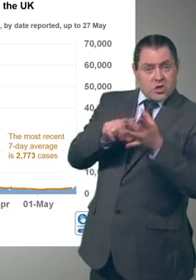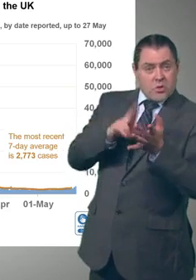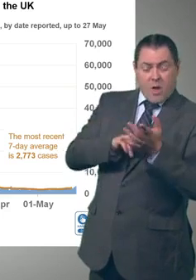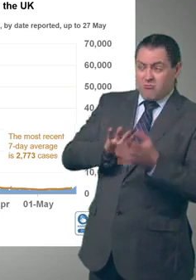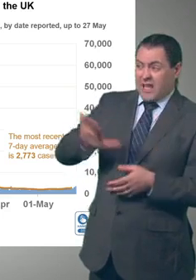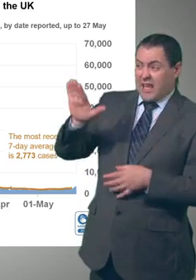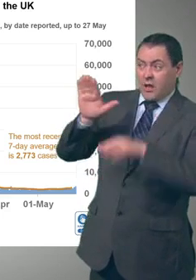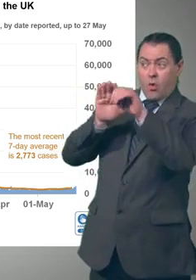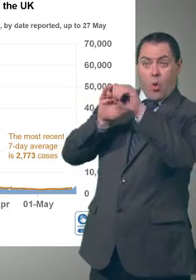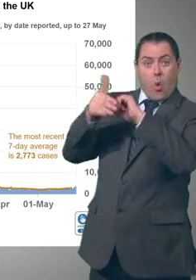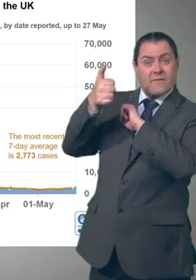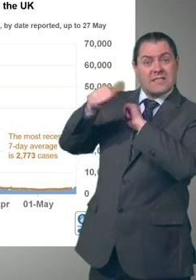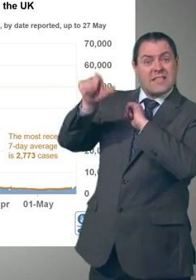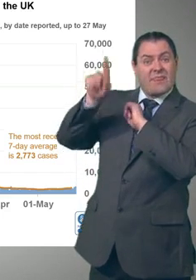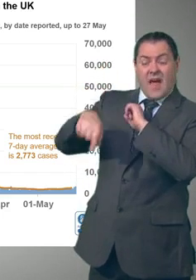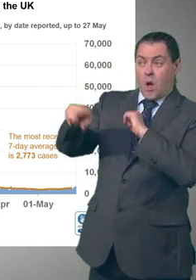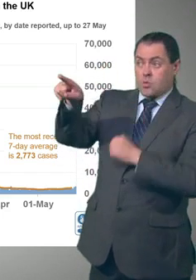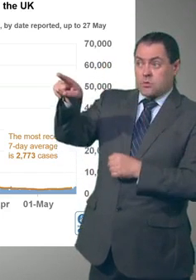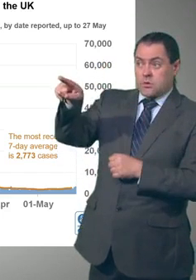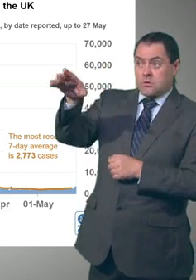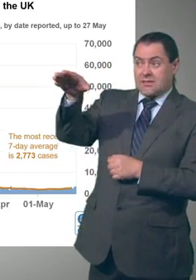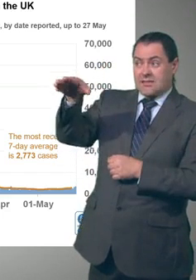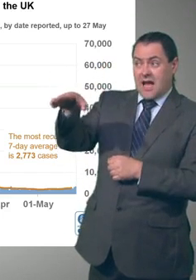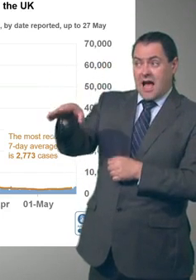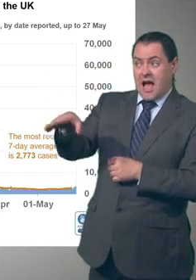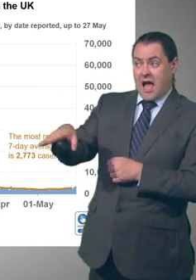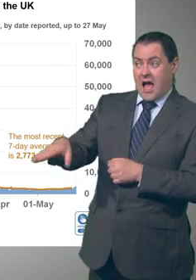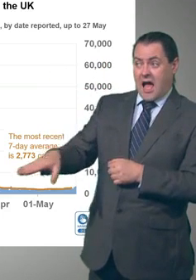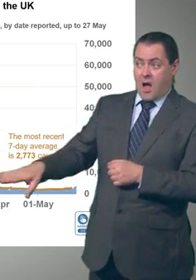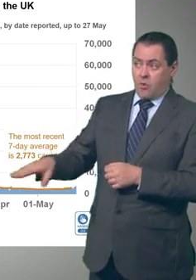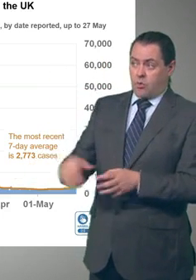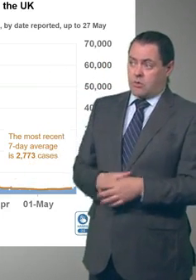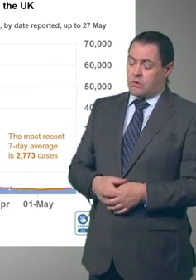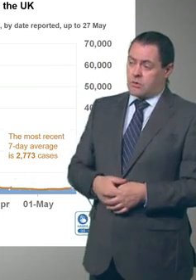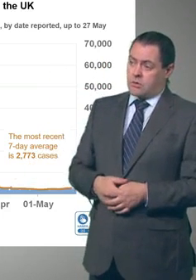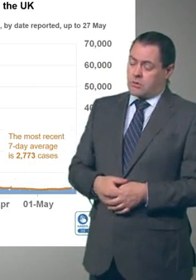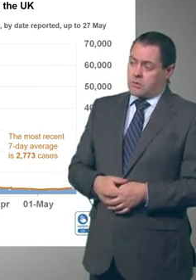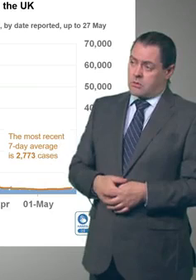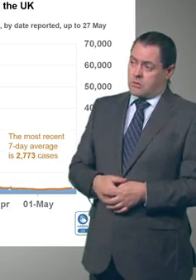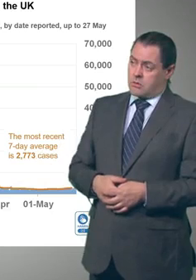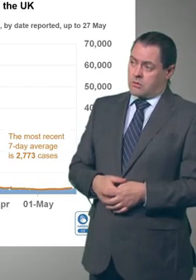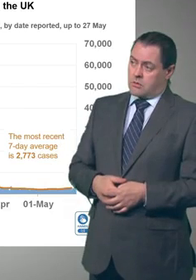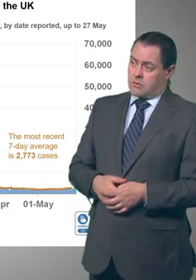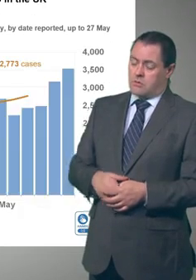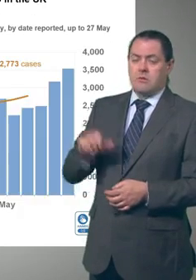over 60 thousand in the middle of January. on towards towards